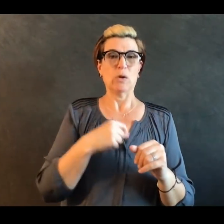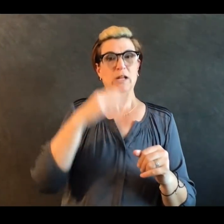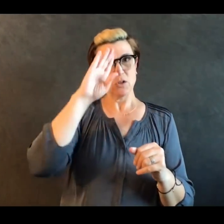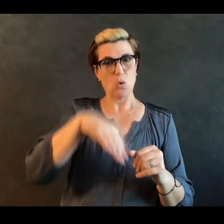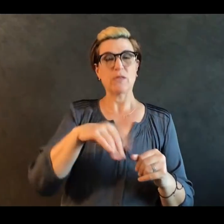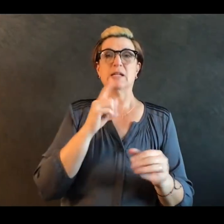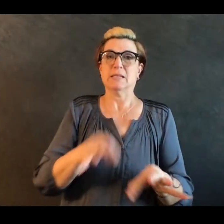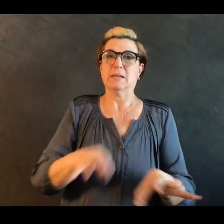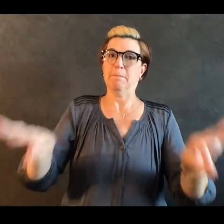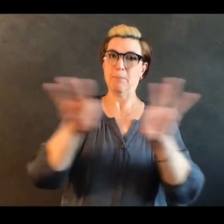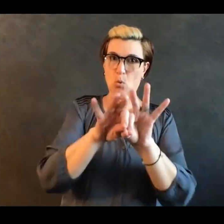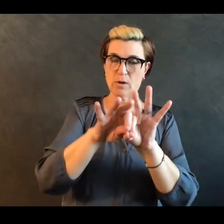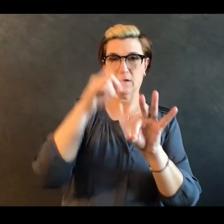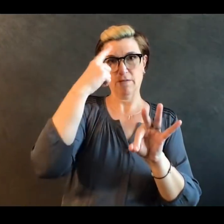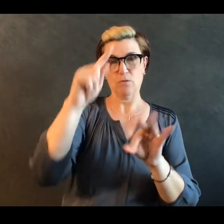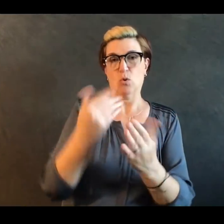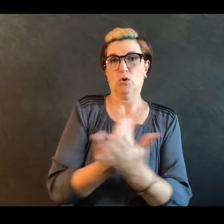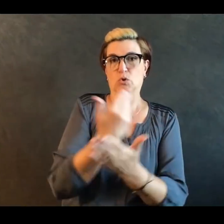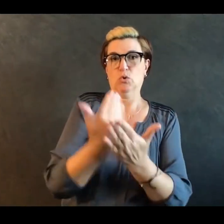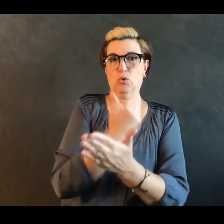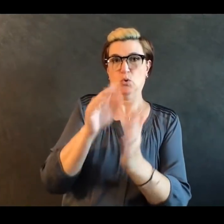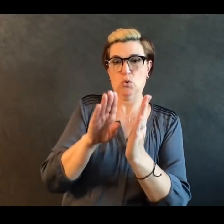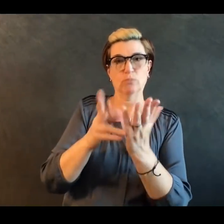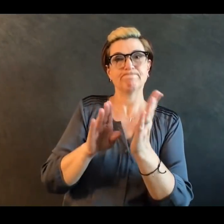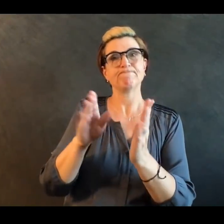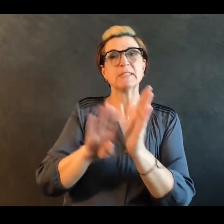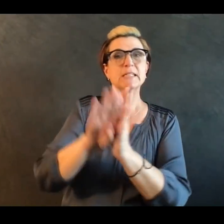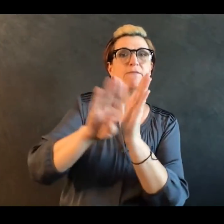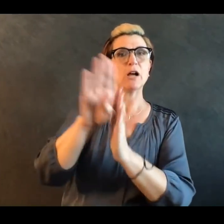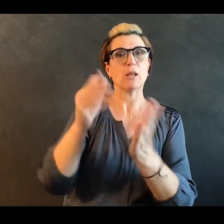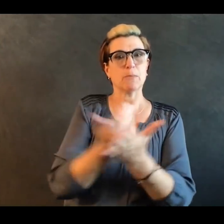you've spoken about this people who have recovered from the corona virus have